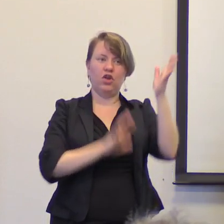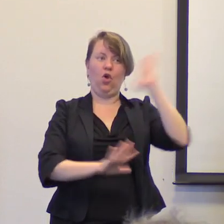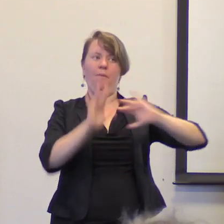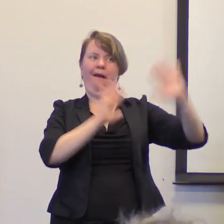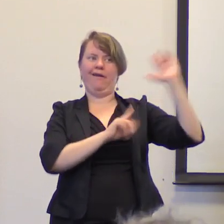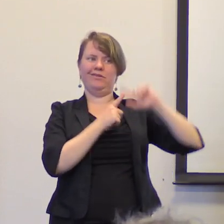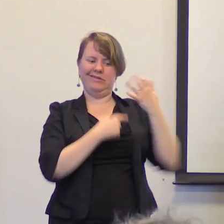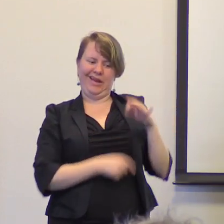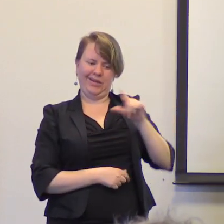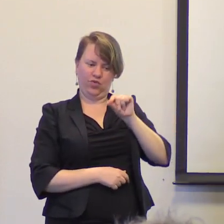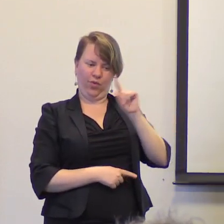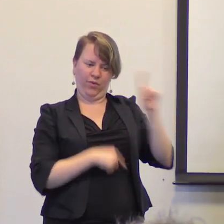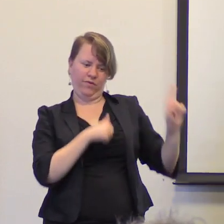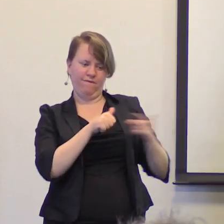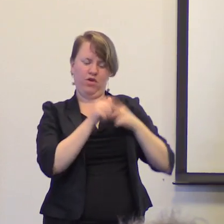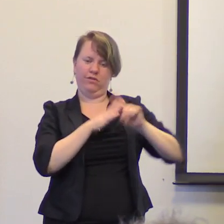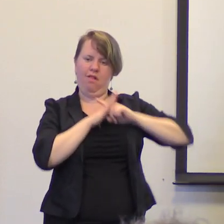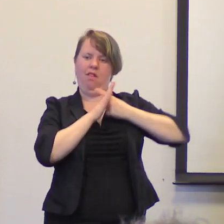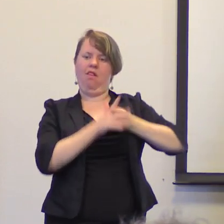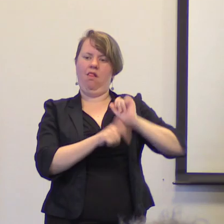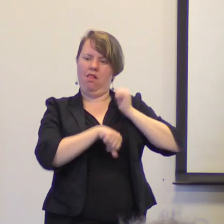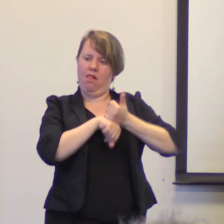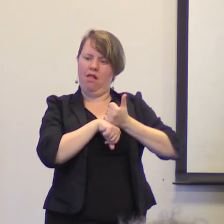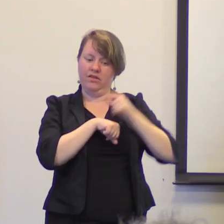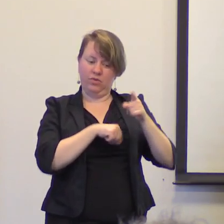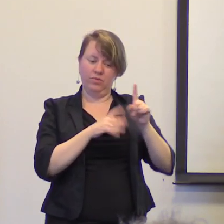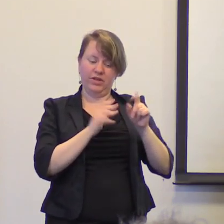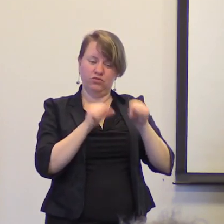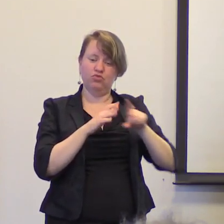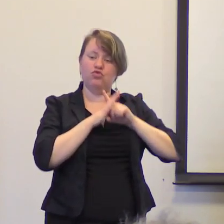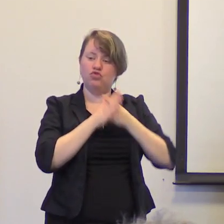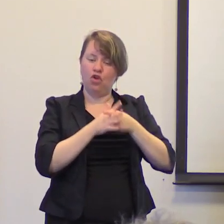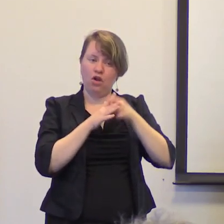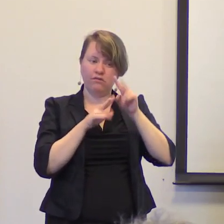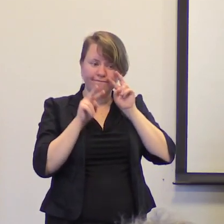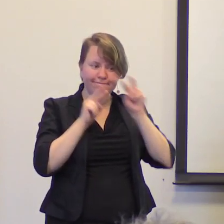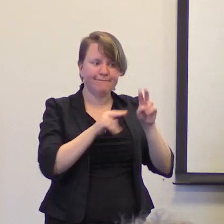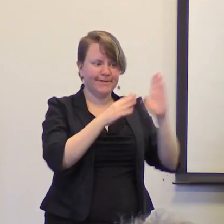ACLU was founded, because here's where we can begin to look at the pendulum swings of